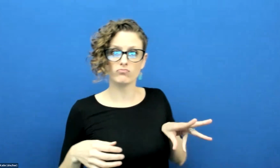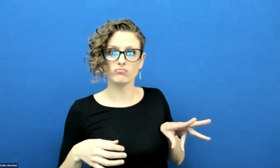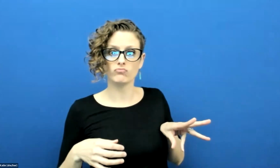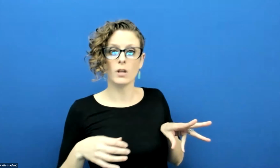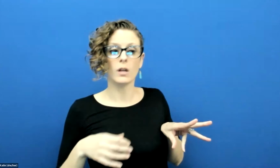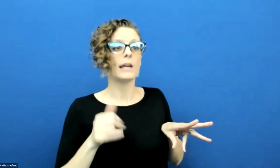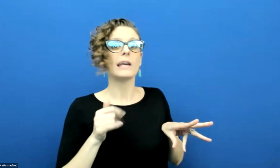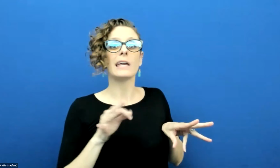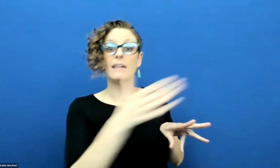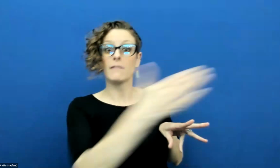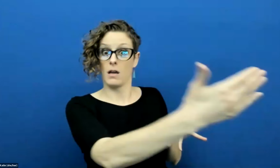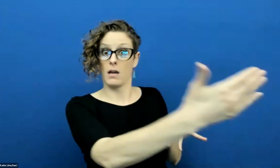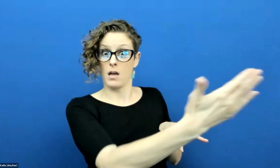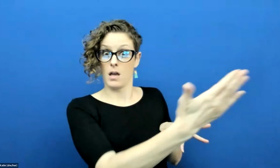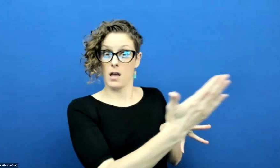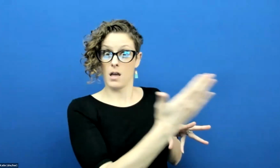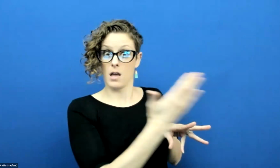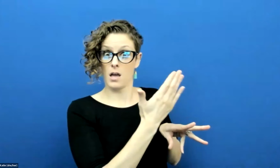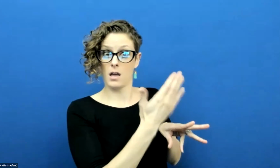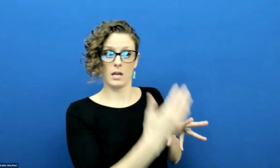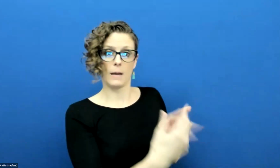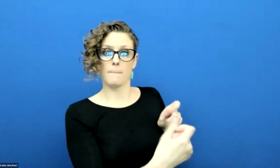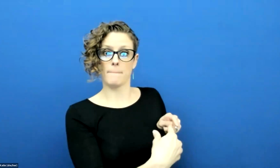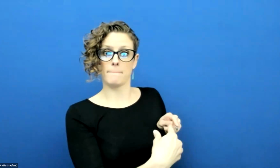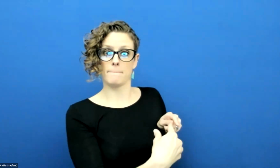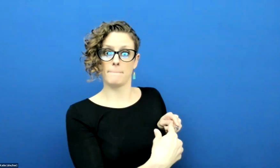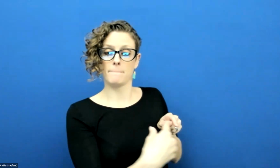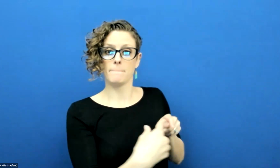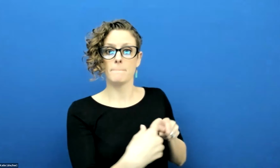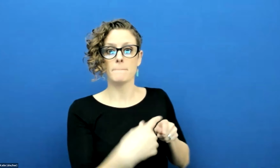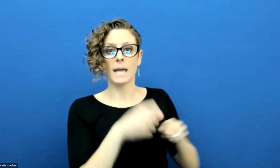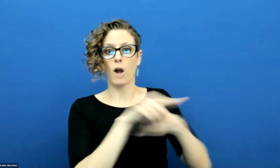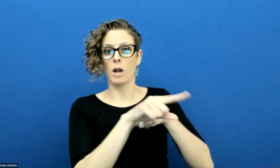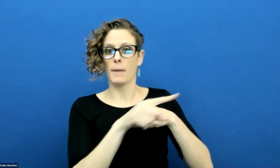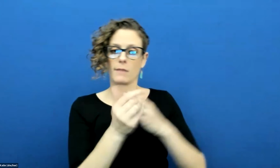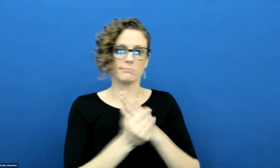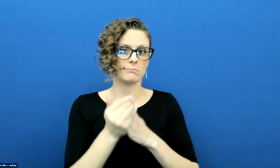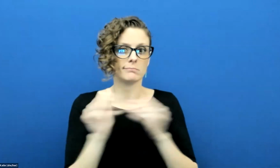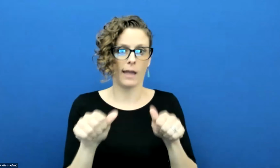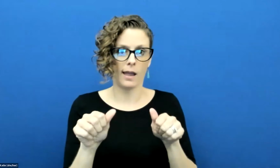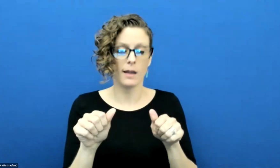it can activate an automation as well so there's several ways of doing is Bluetooth speakers that